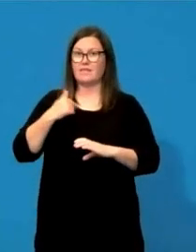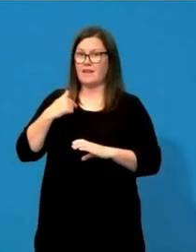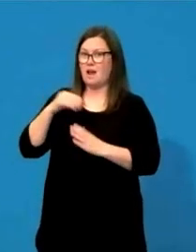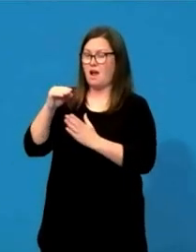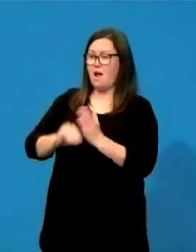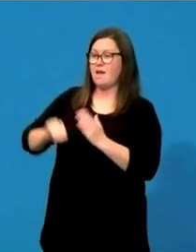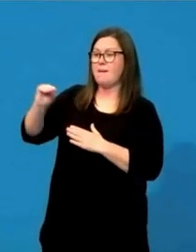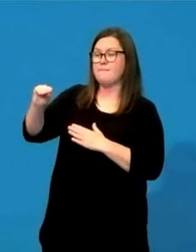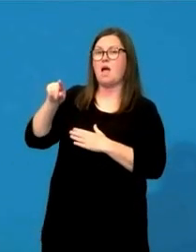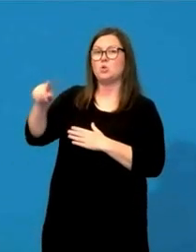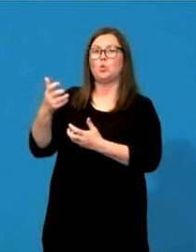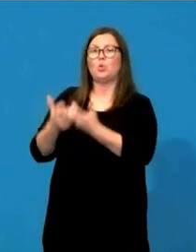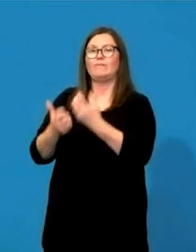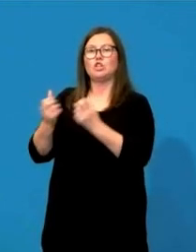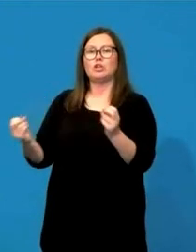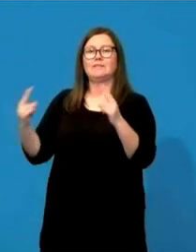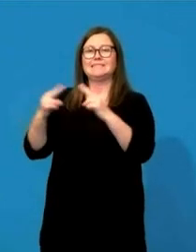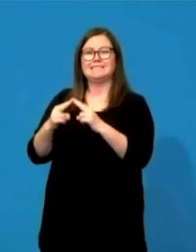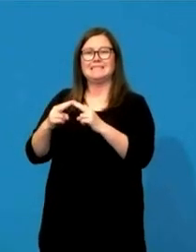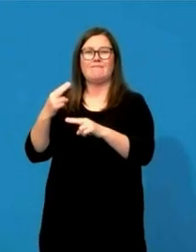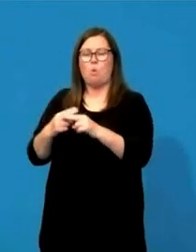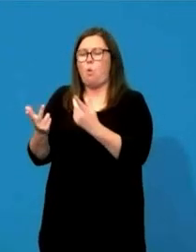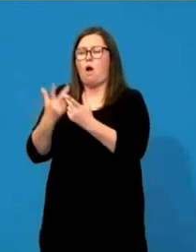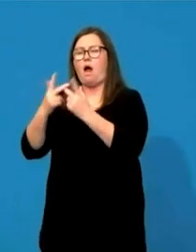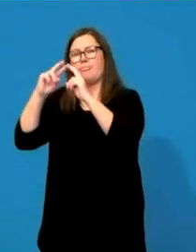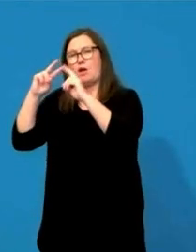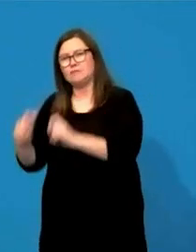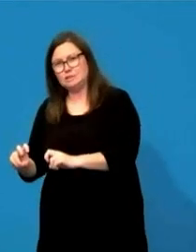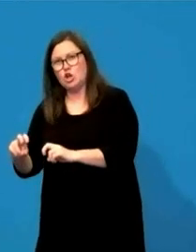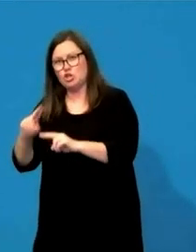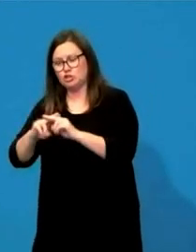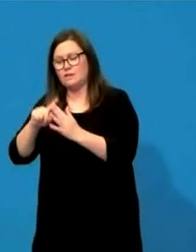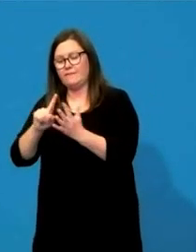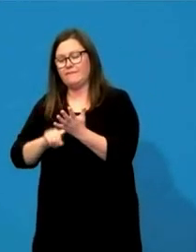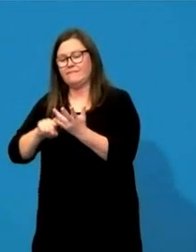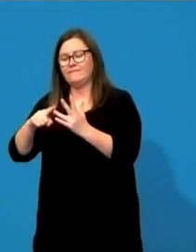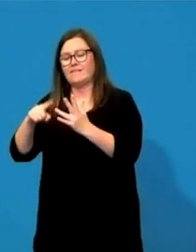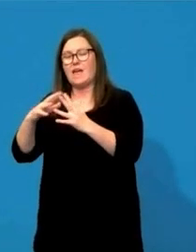other research. So it cost more than what the NDIA provided but, yes, they did provide